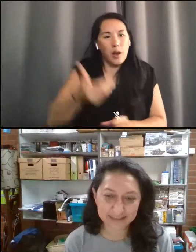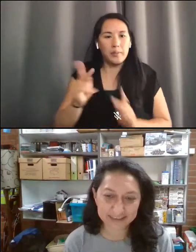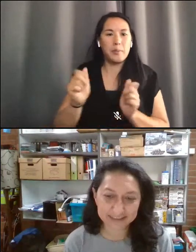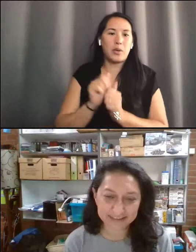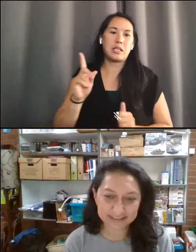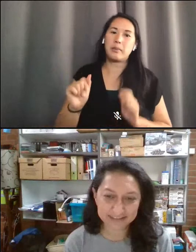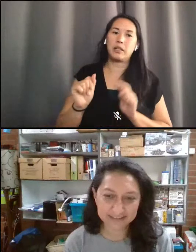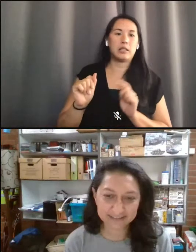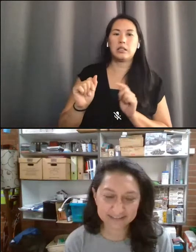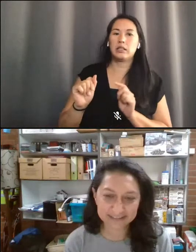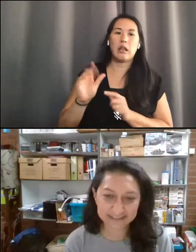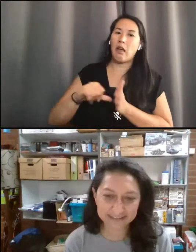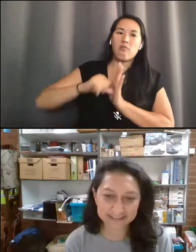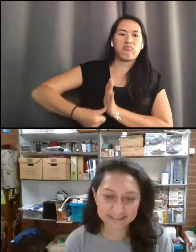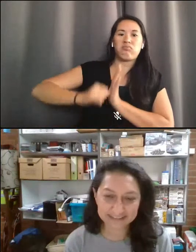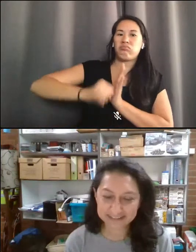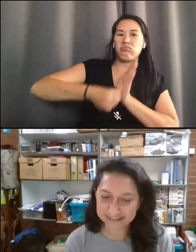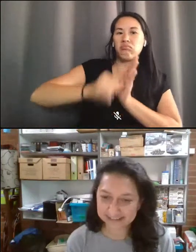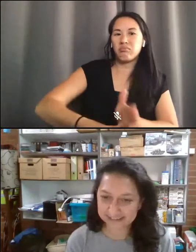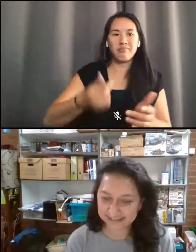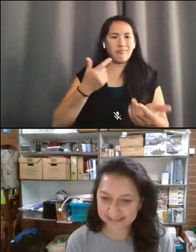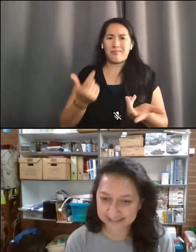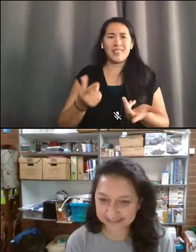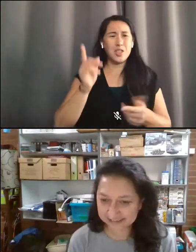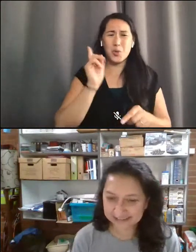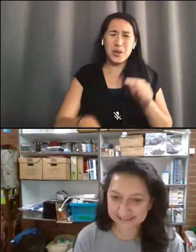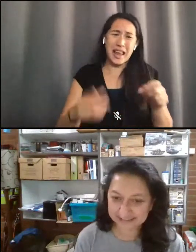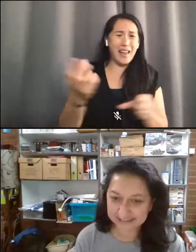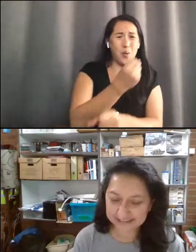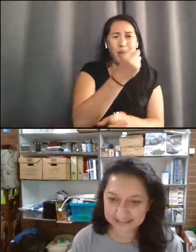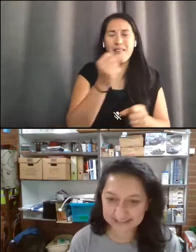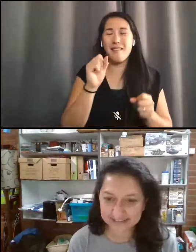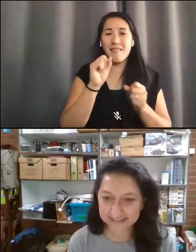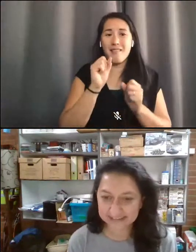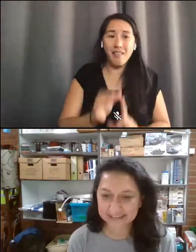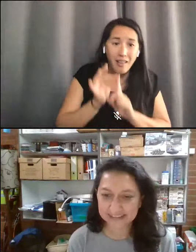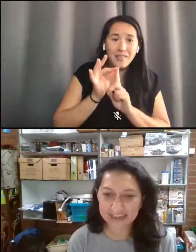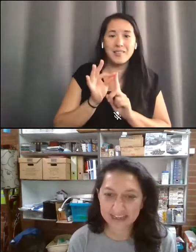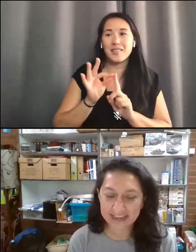experience diversity unless you're with someone in equal uh amount of power to influence change